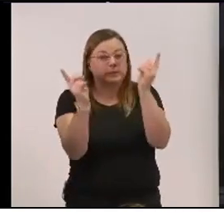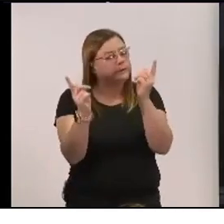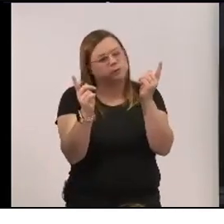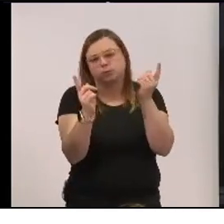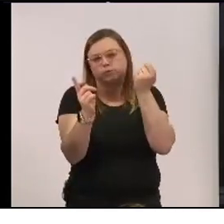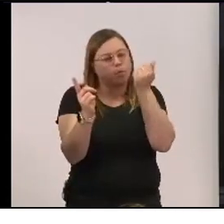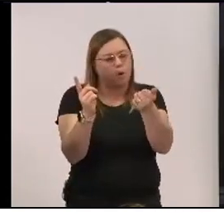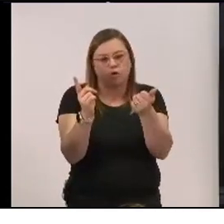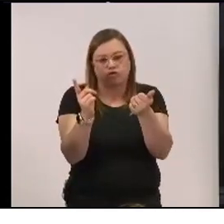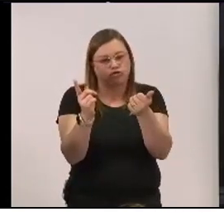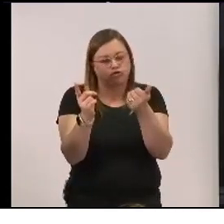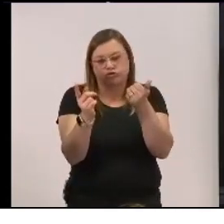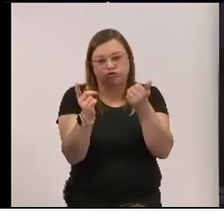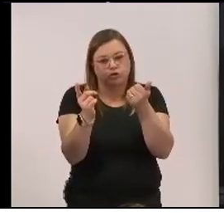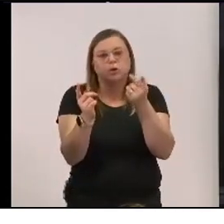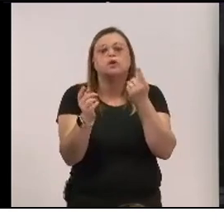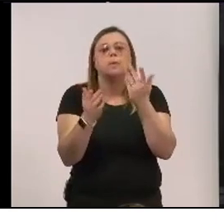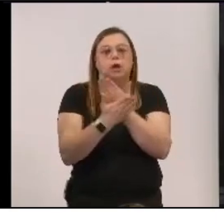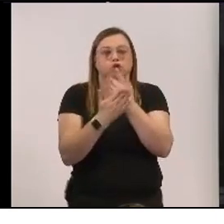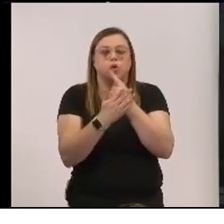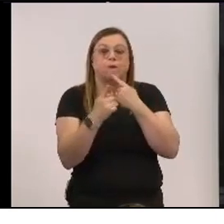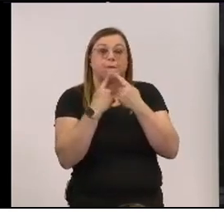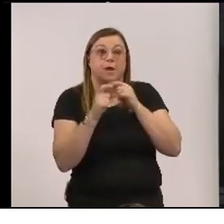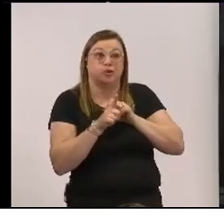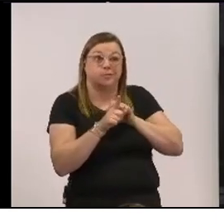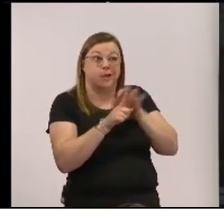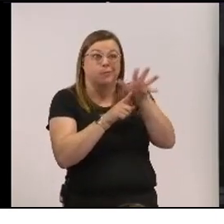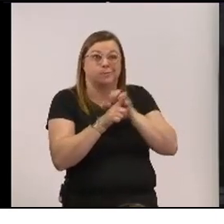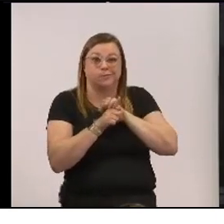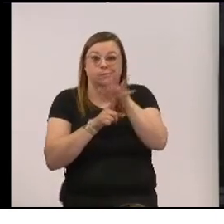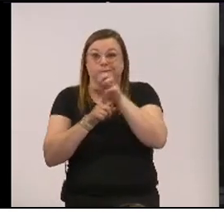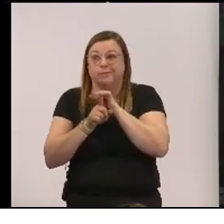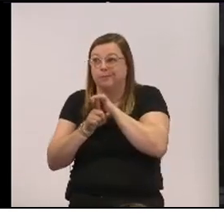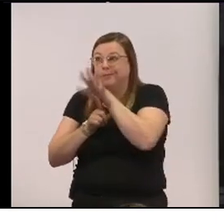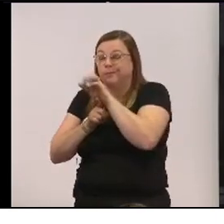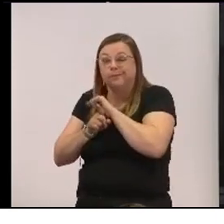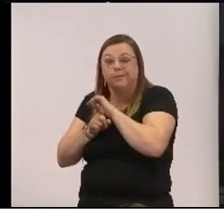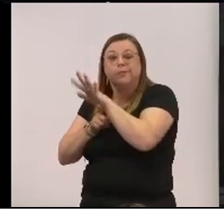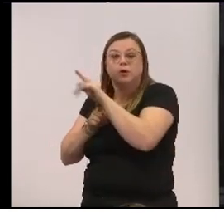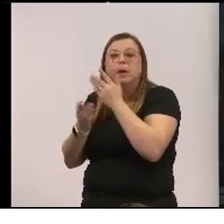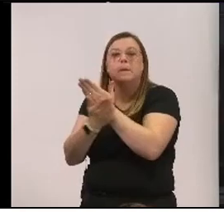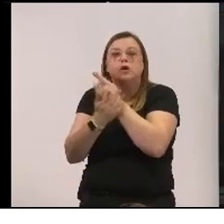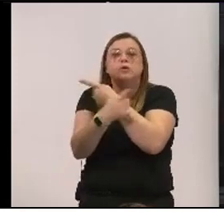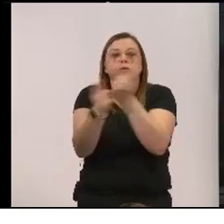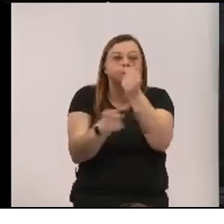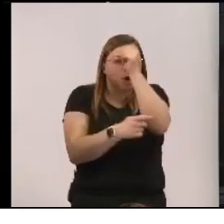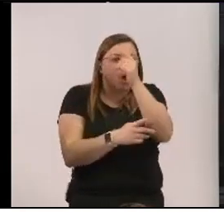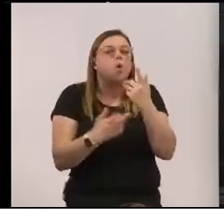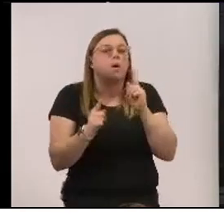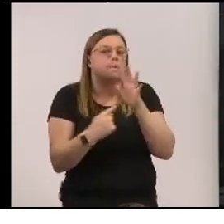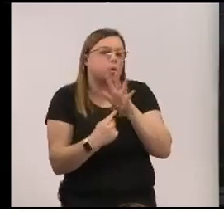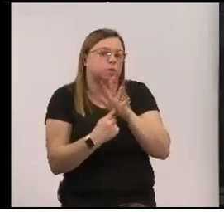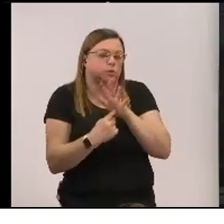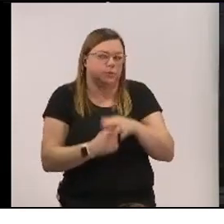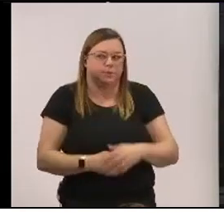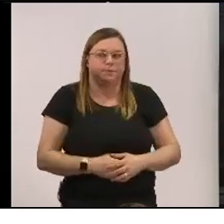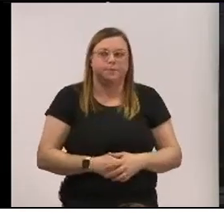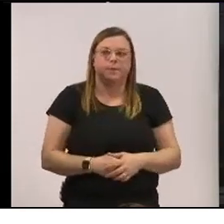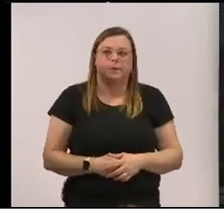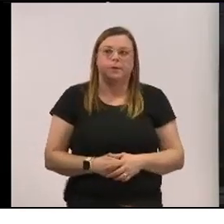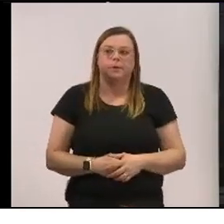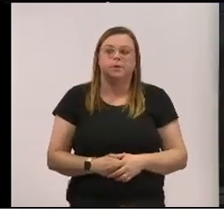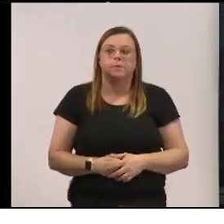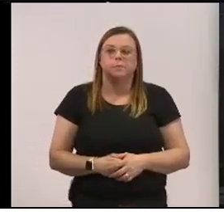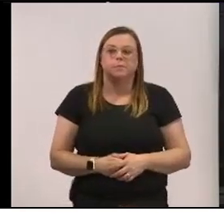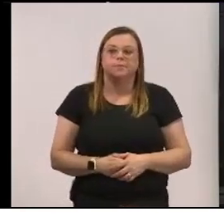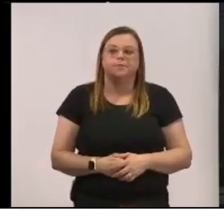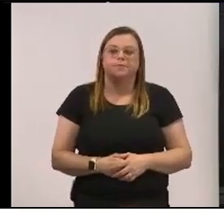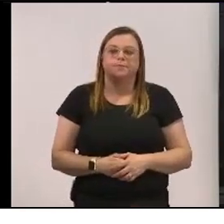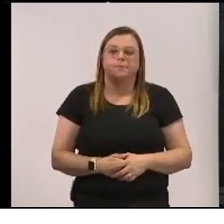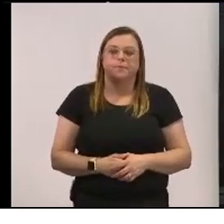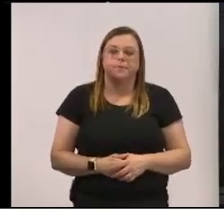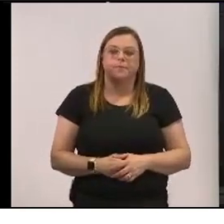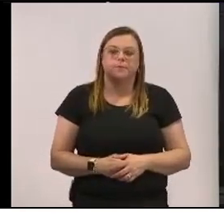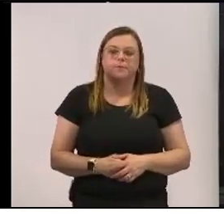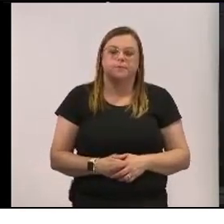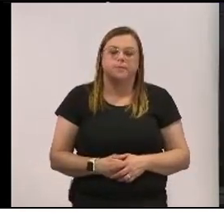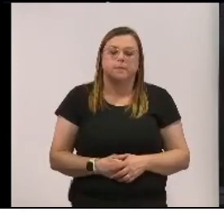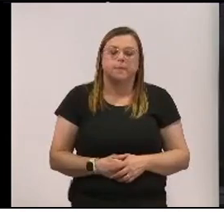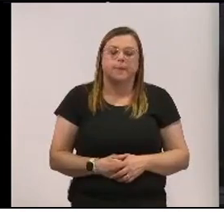So making sure that we extend that out and upward. And so just trying to understand how a regulatory